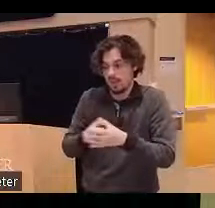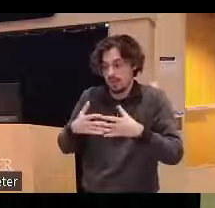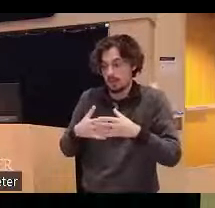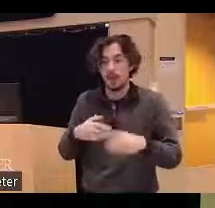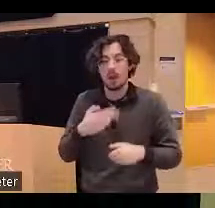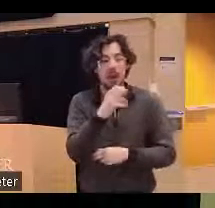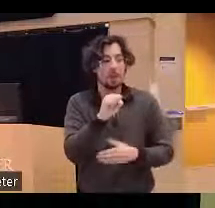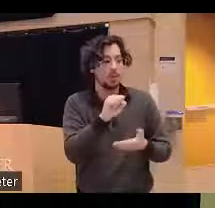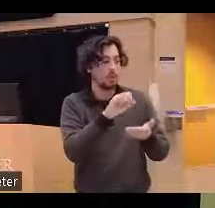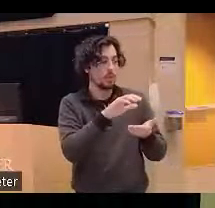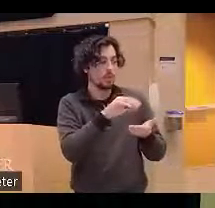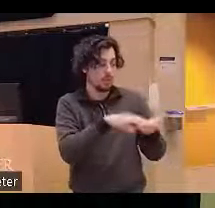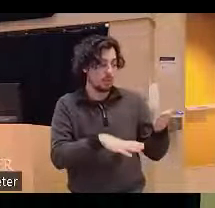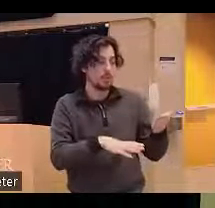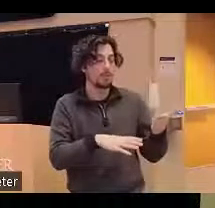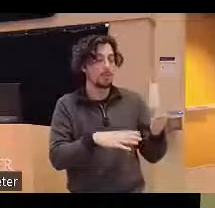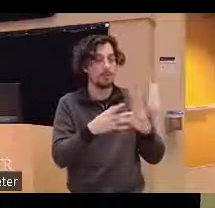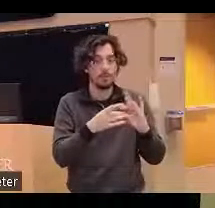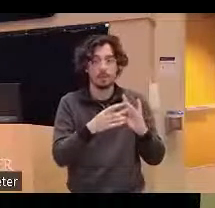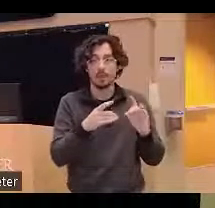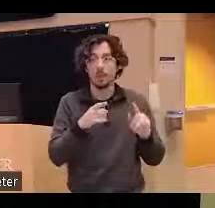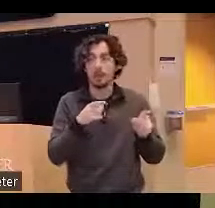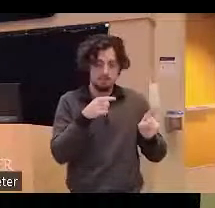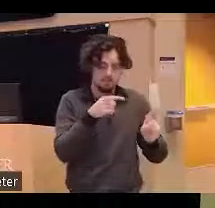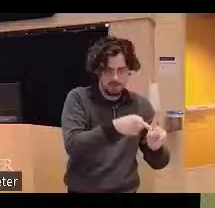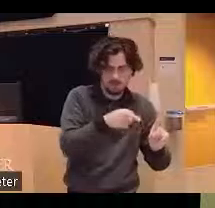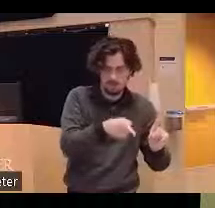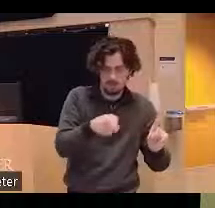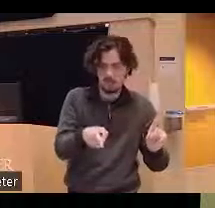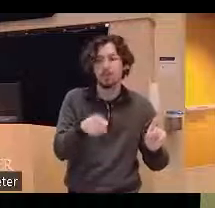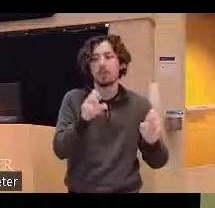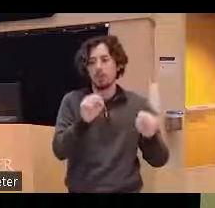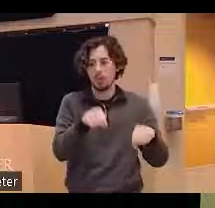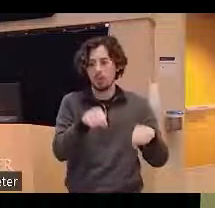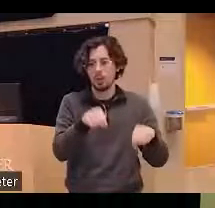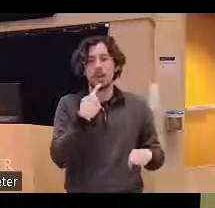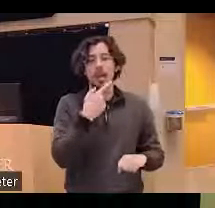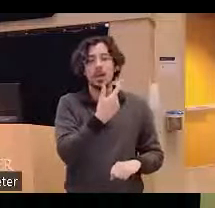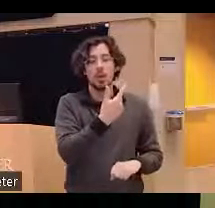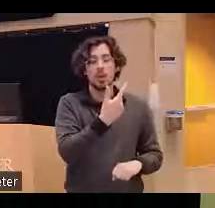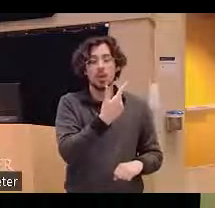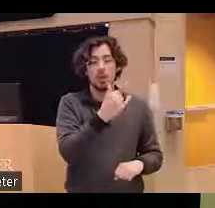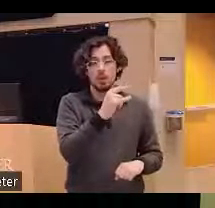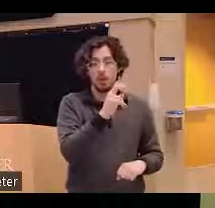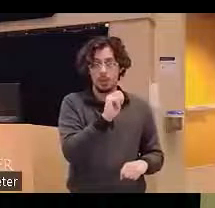my cohort the ones who had gluten intolerance either self-reported or genetic I and they had